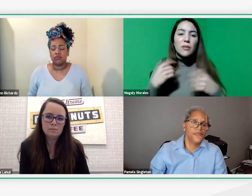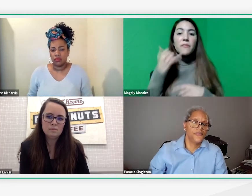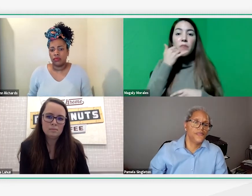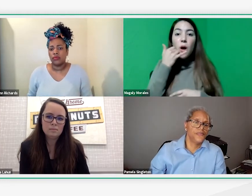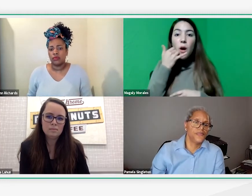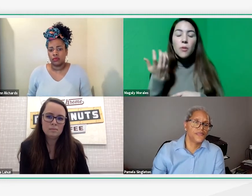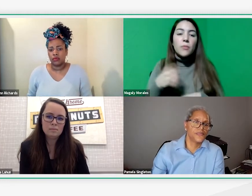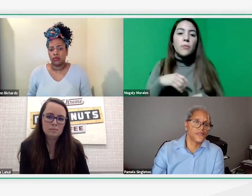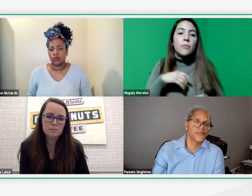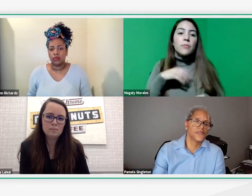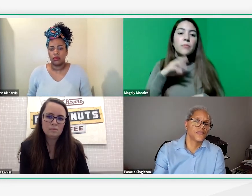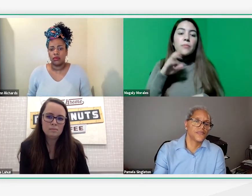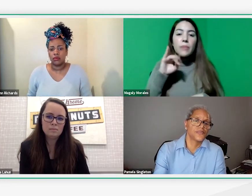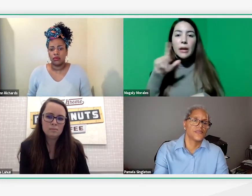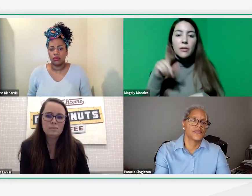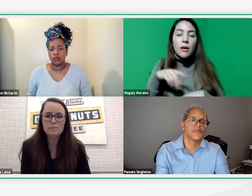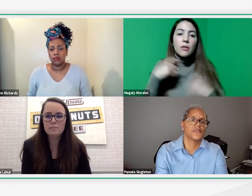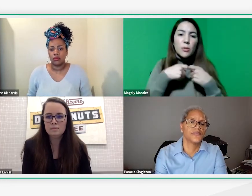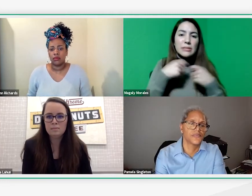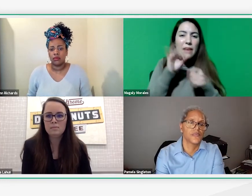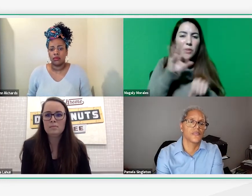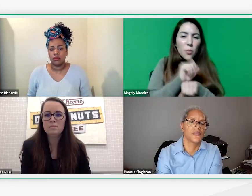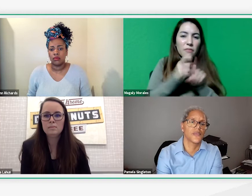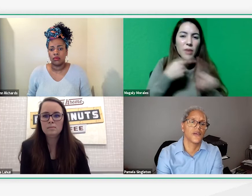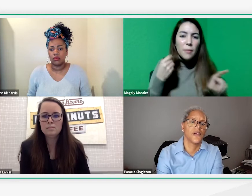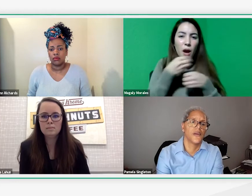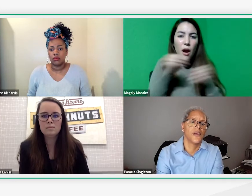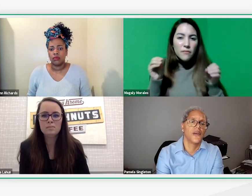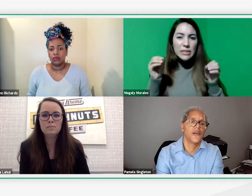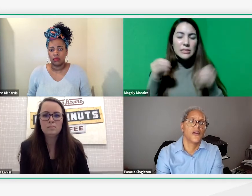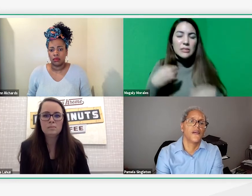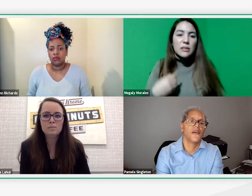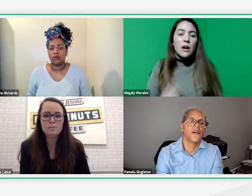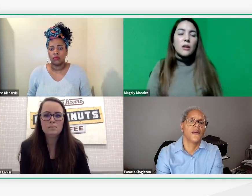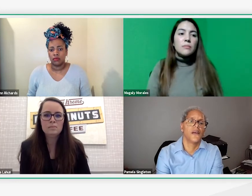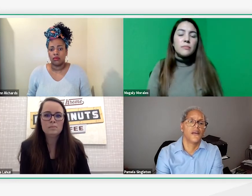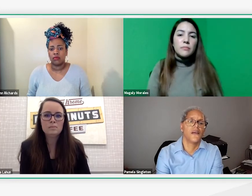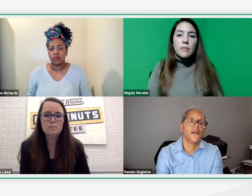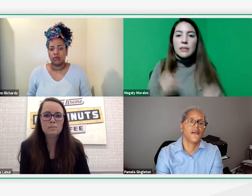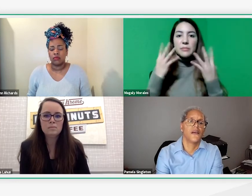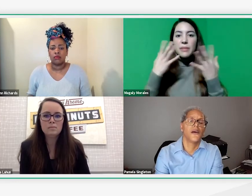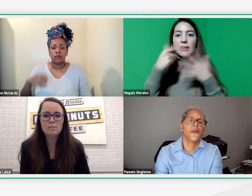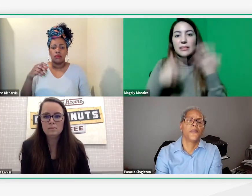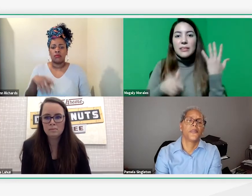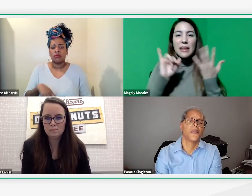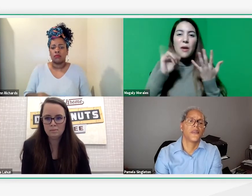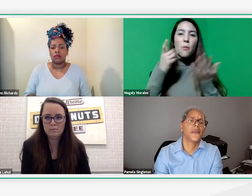Any repairs, phone use, electric bills, a work office in the home.